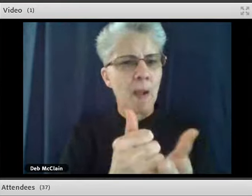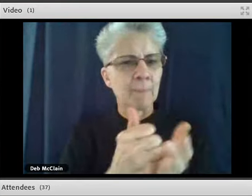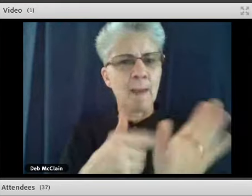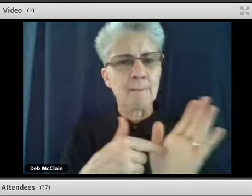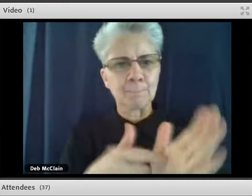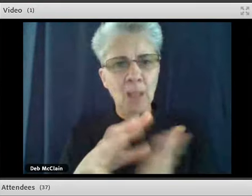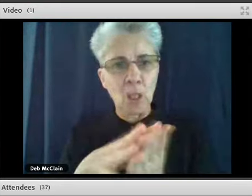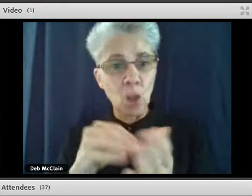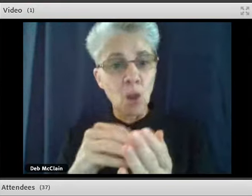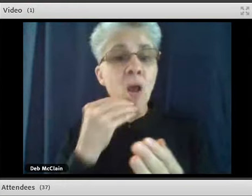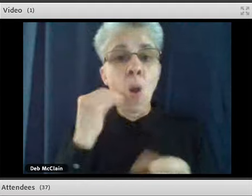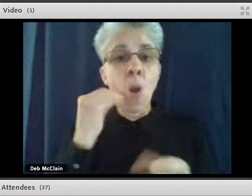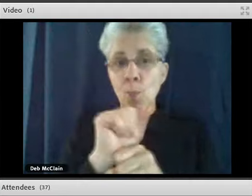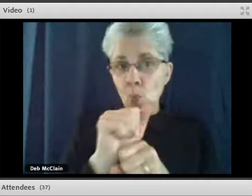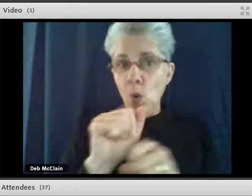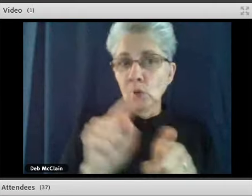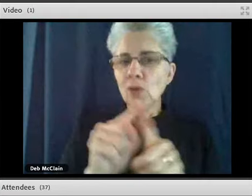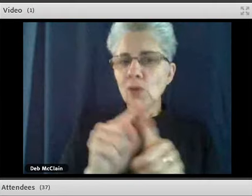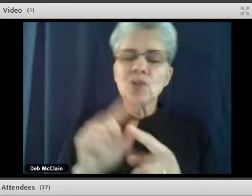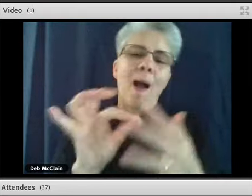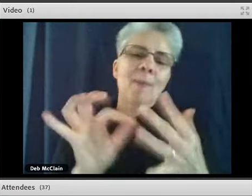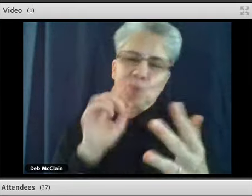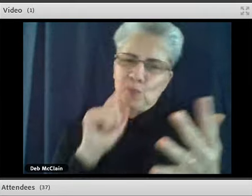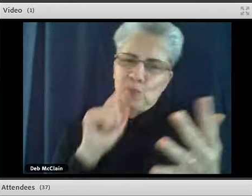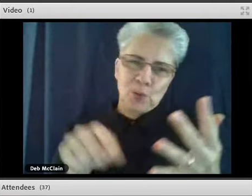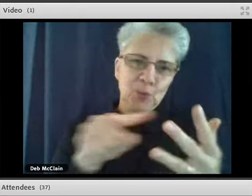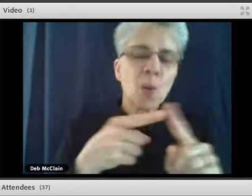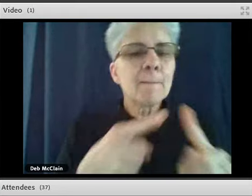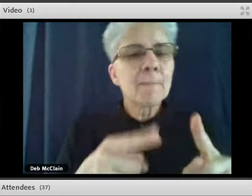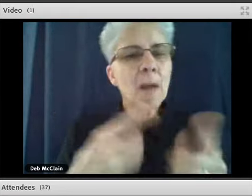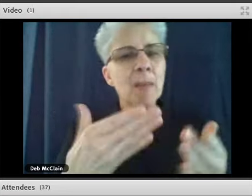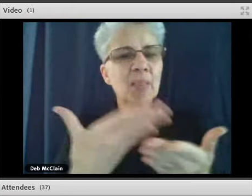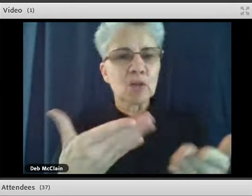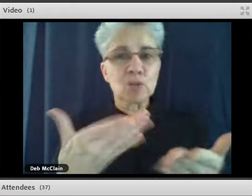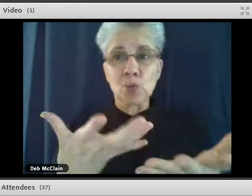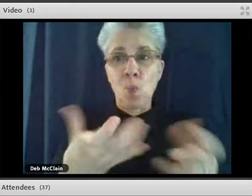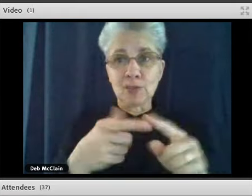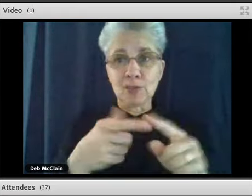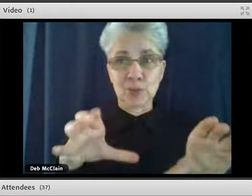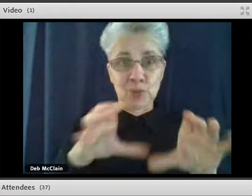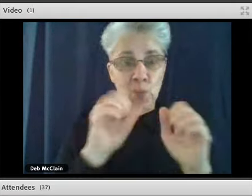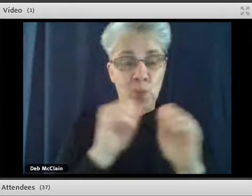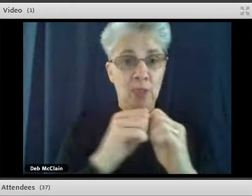And then, I've got some homework opportunities. These are totally optional, but they may be things that you want to do with your staff,